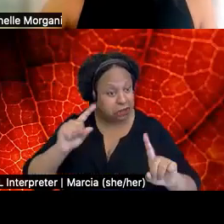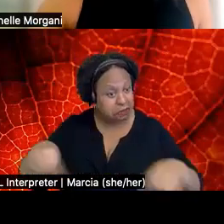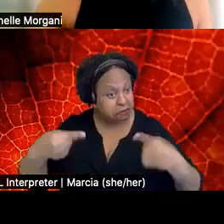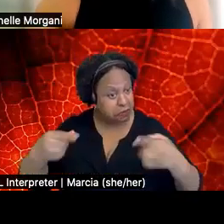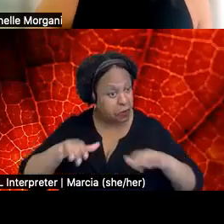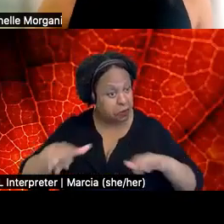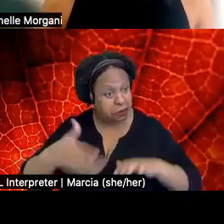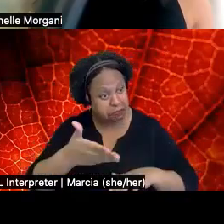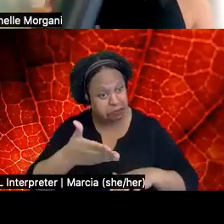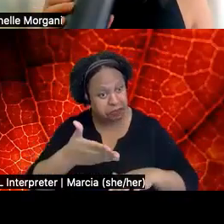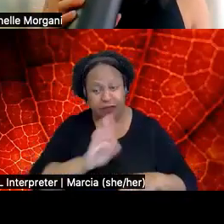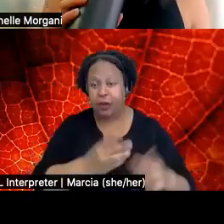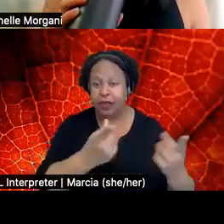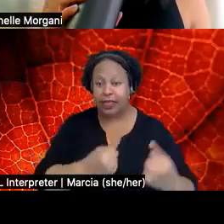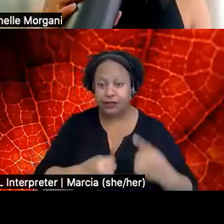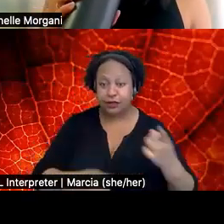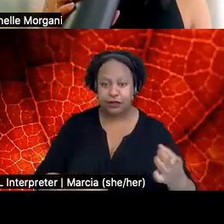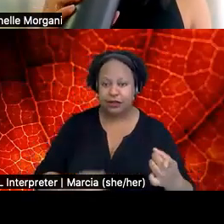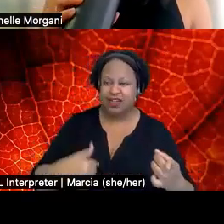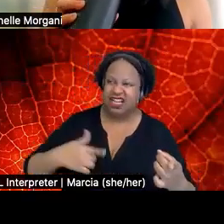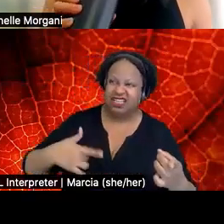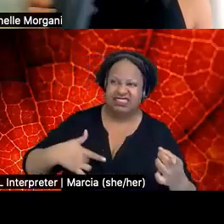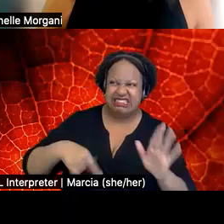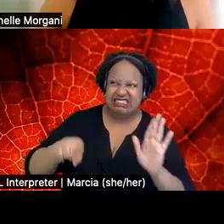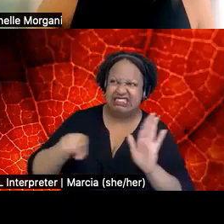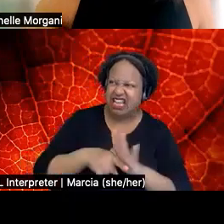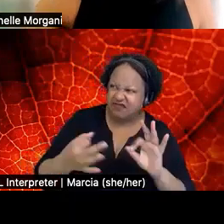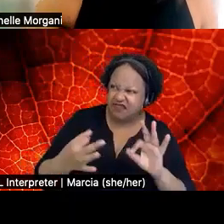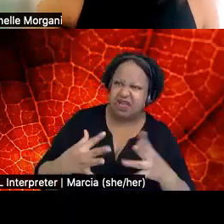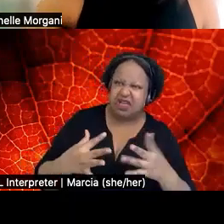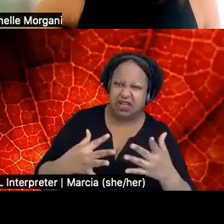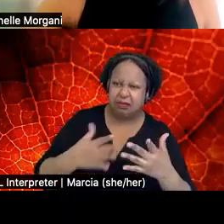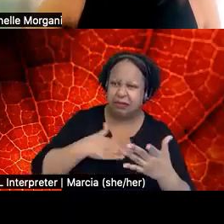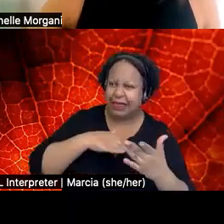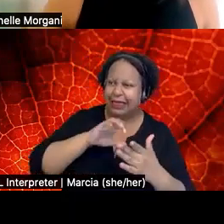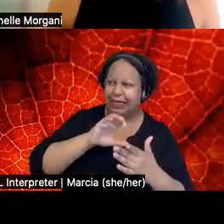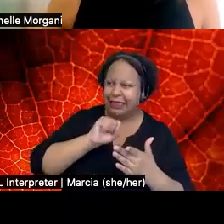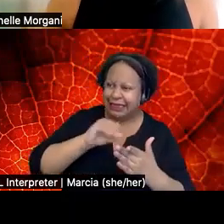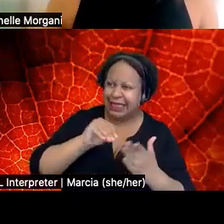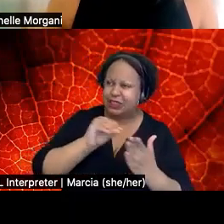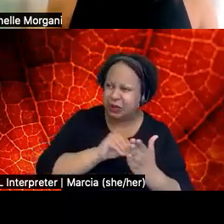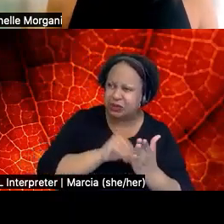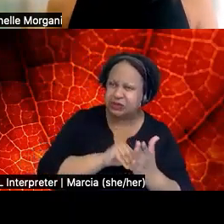Answer: I think getting negative feedback on my case notes, my case histories.